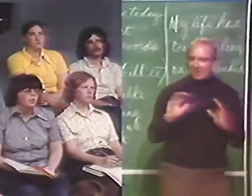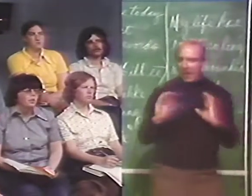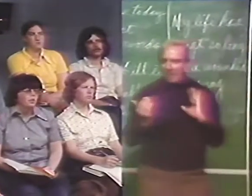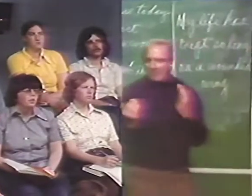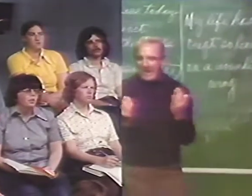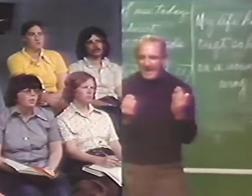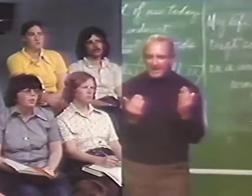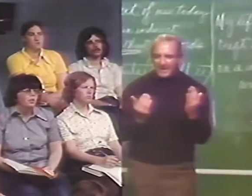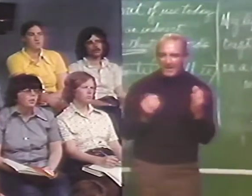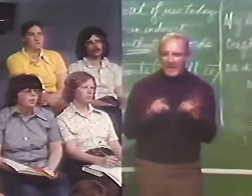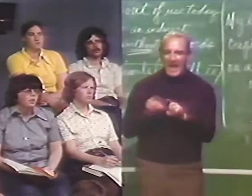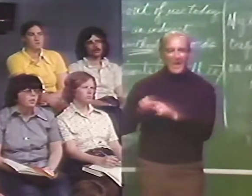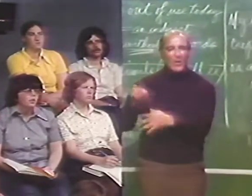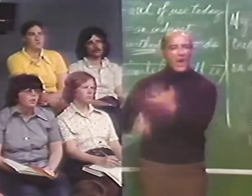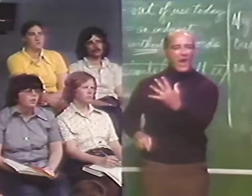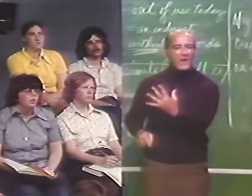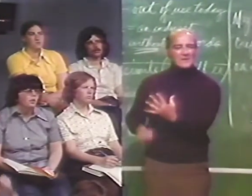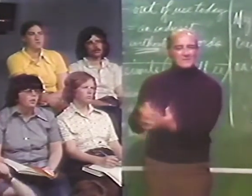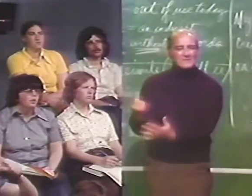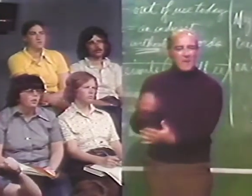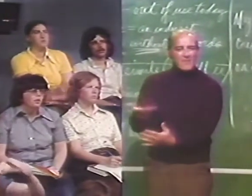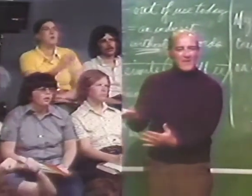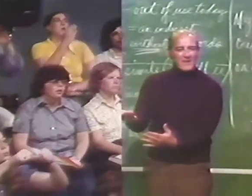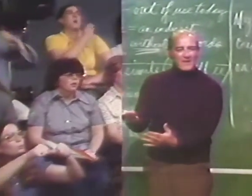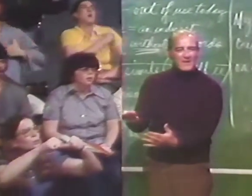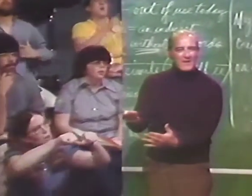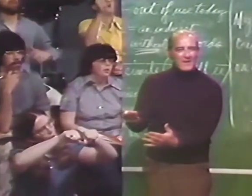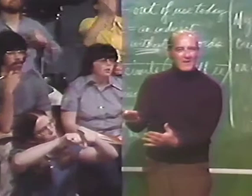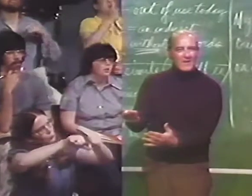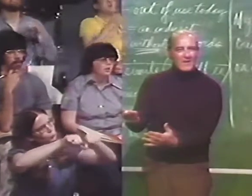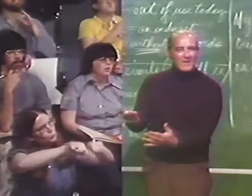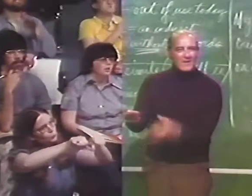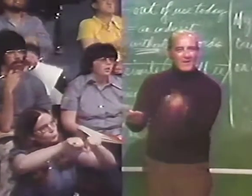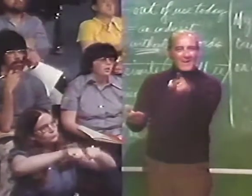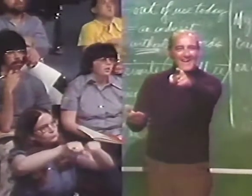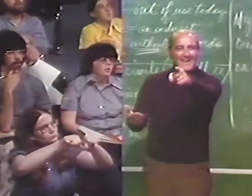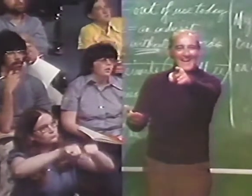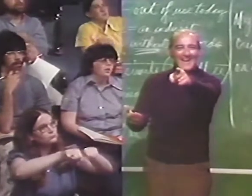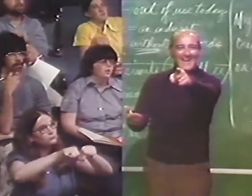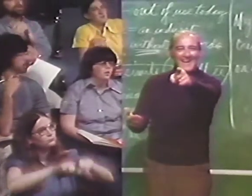MY LIFE IS COMPARED LIKE WHAT? SOMETHING.